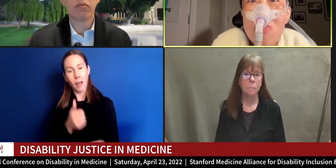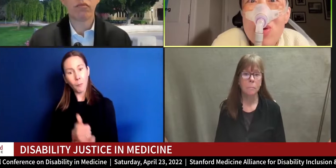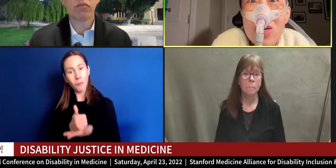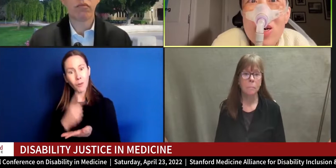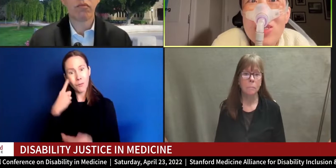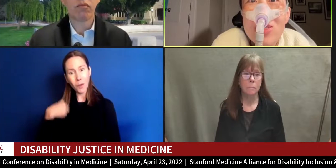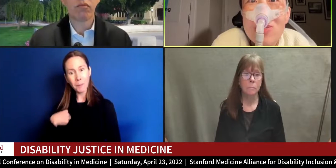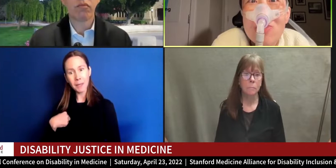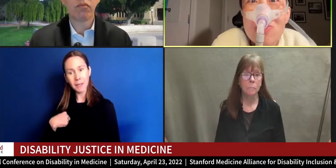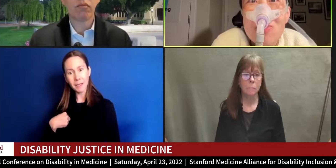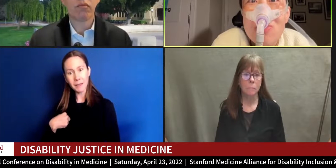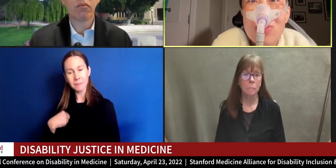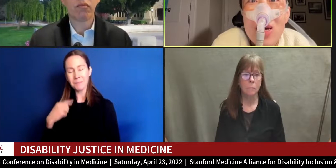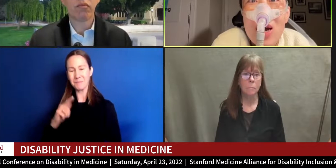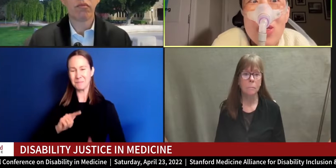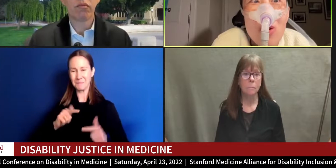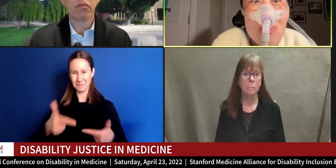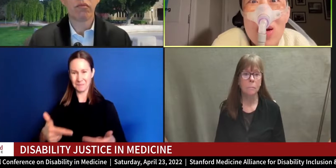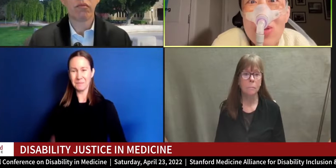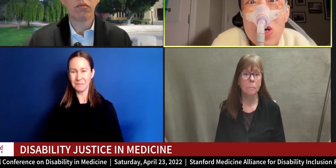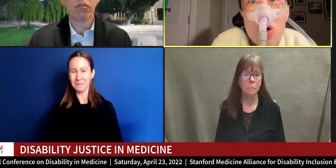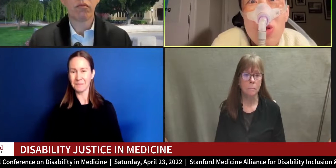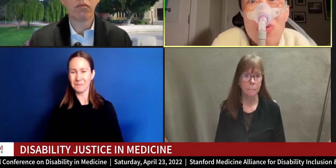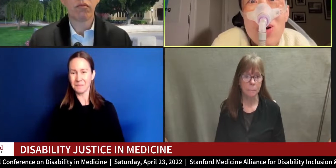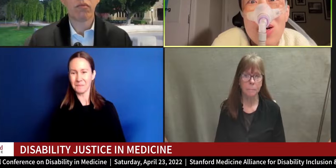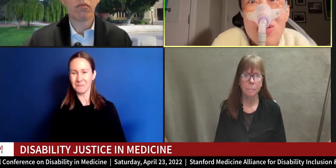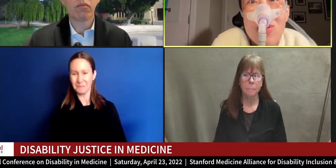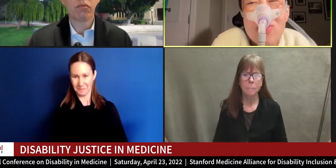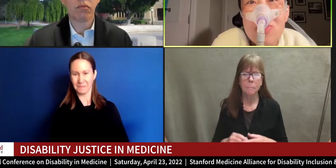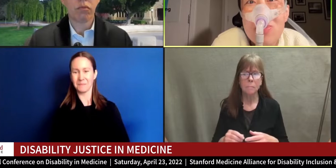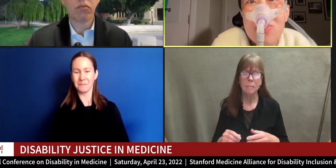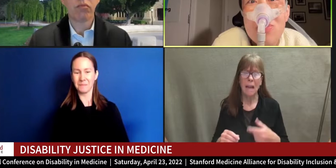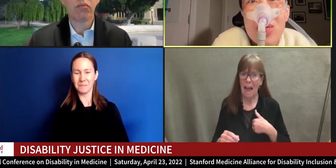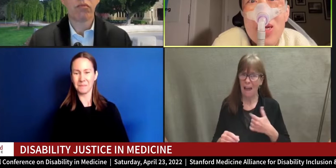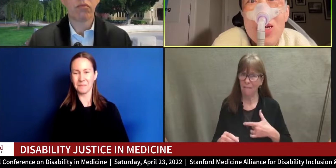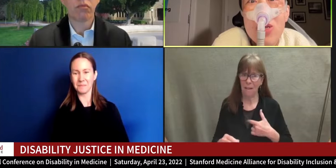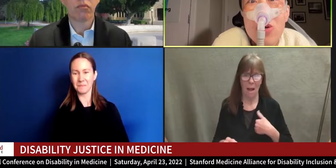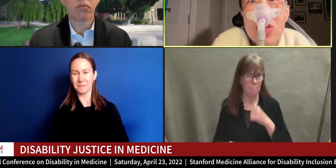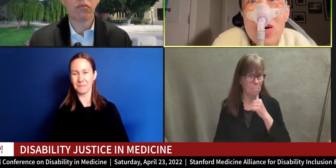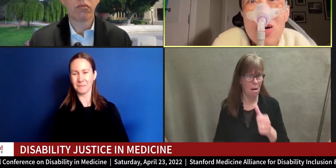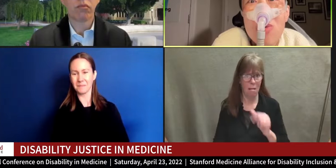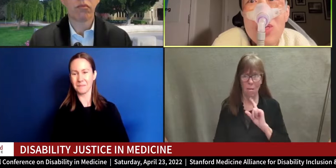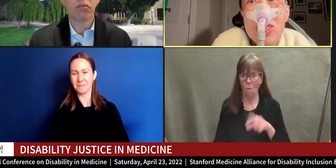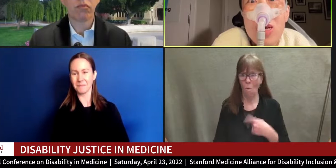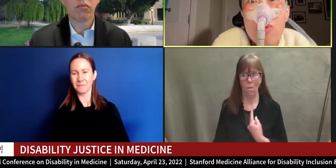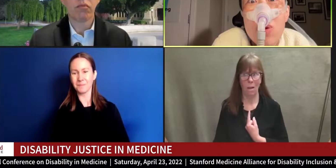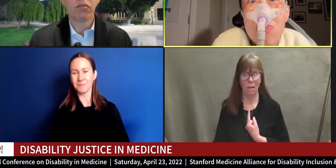because I know that I’m not the only one. And I know that with disabled people,